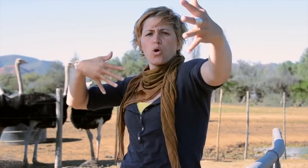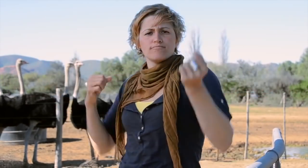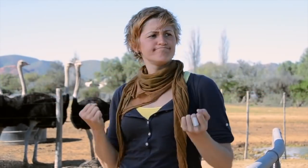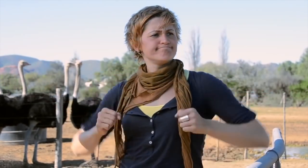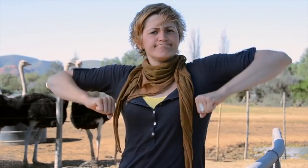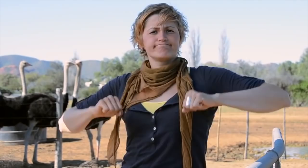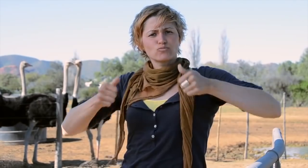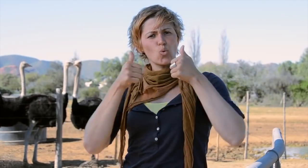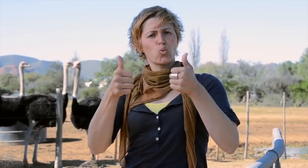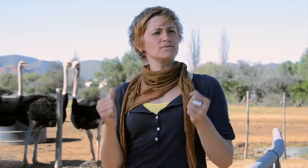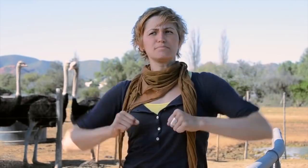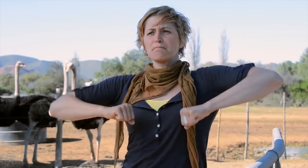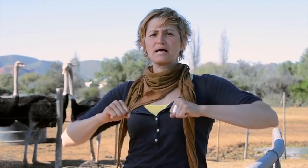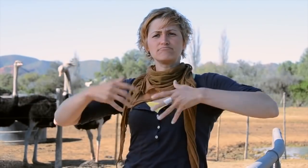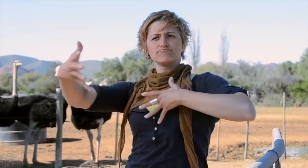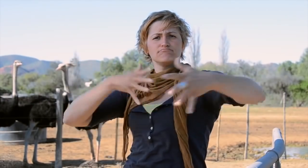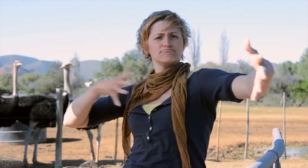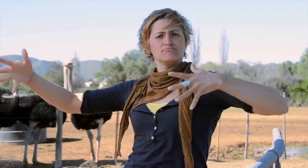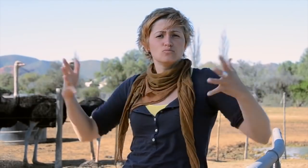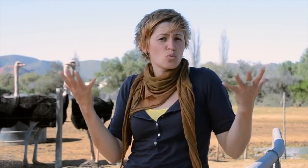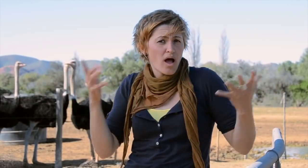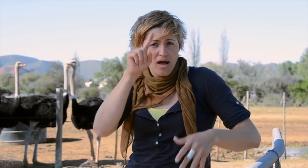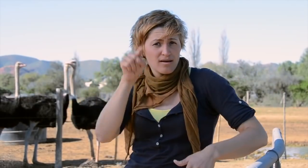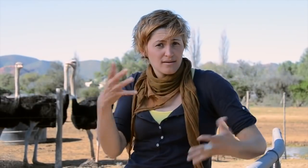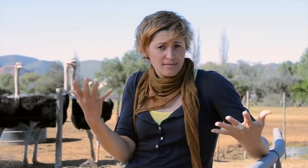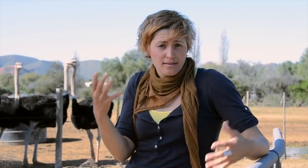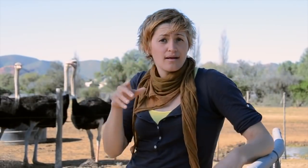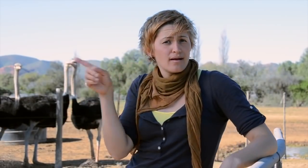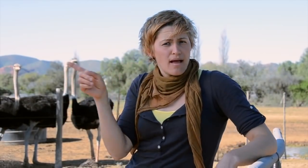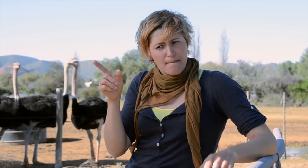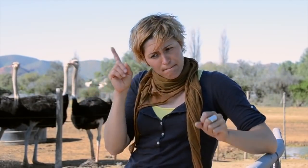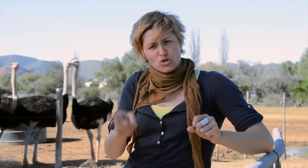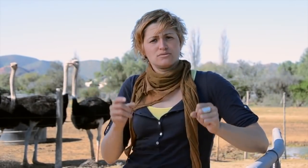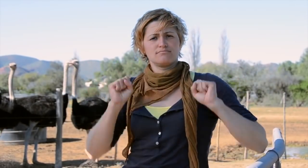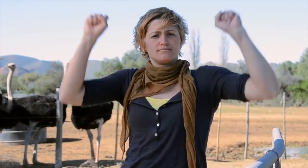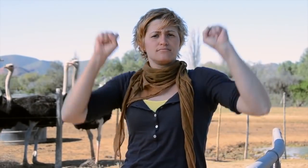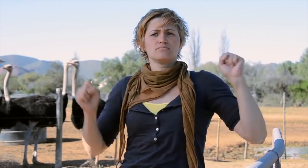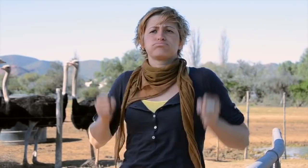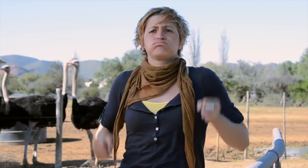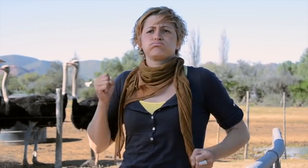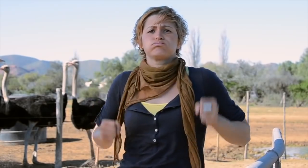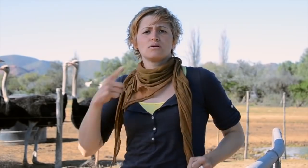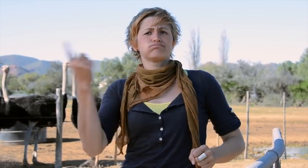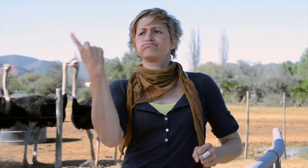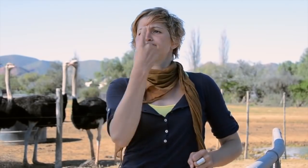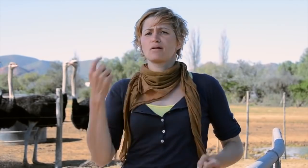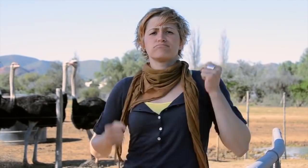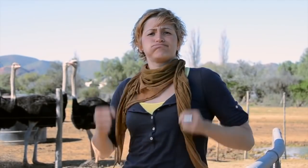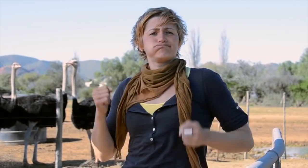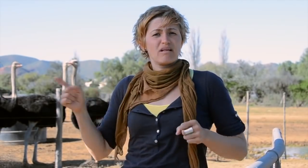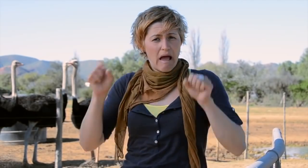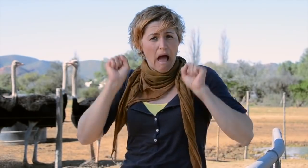space for them to run free, running as